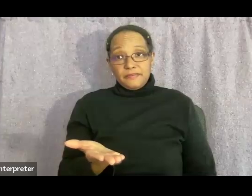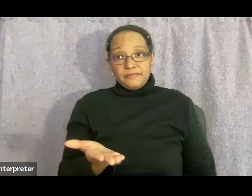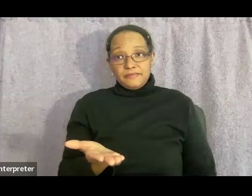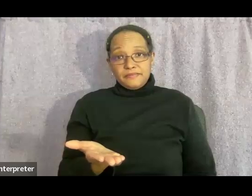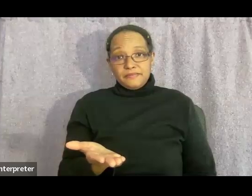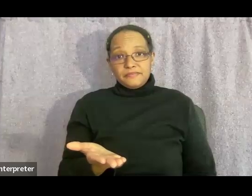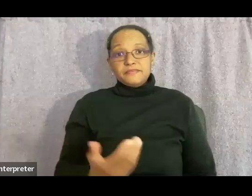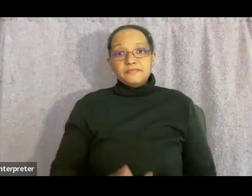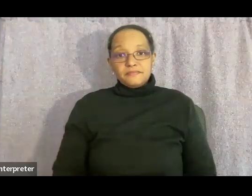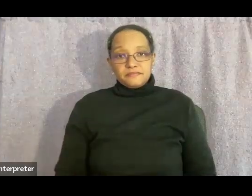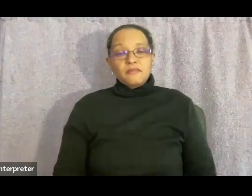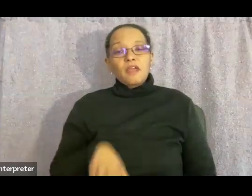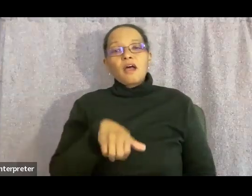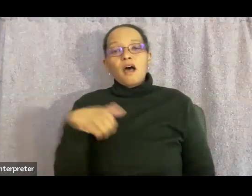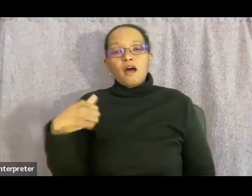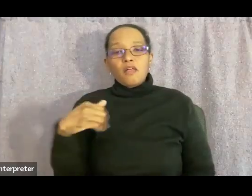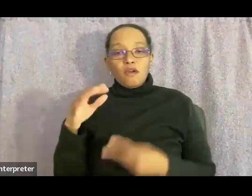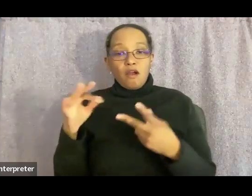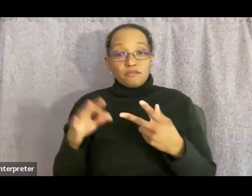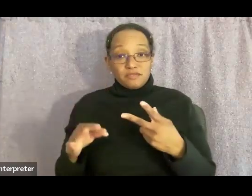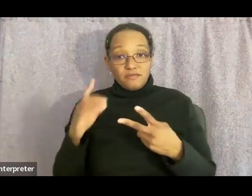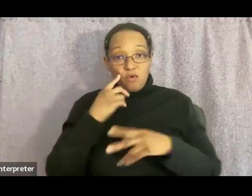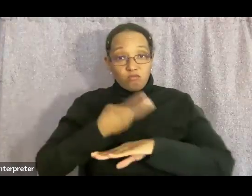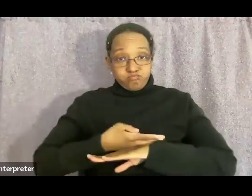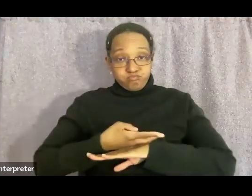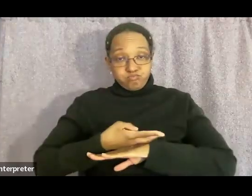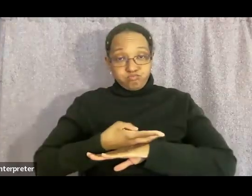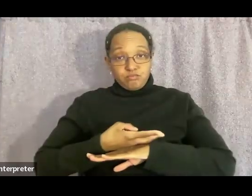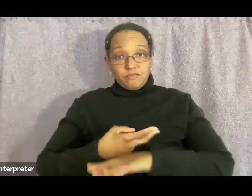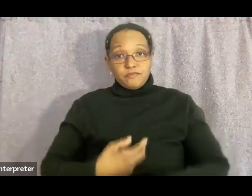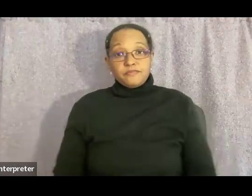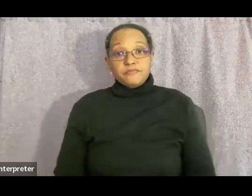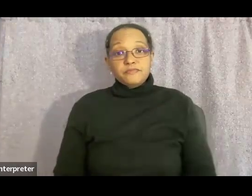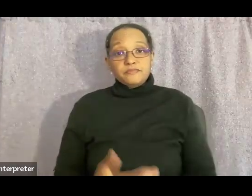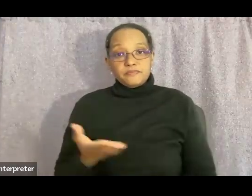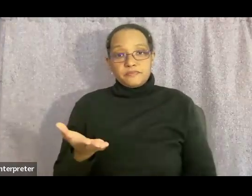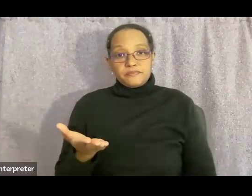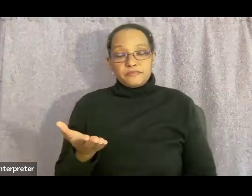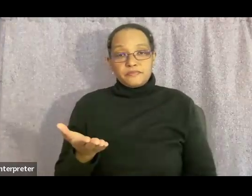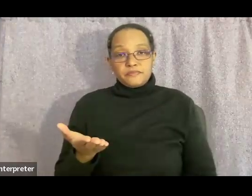Your other option is holding the arm up is not for you, rest your arm across your chest,